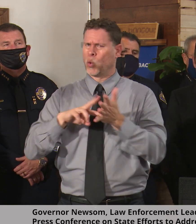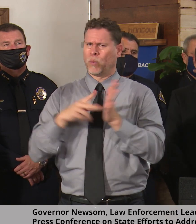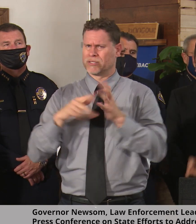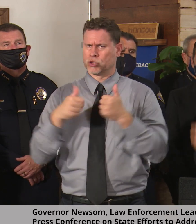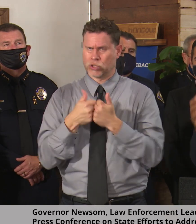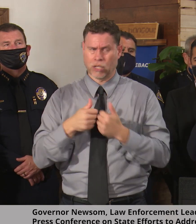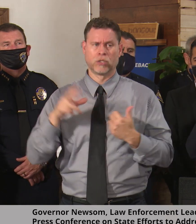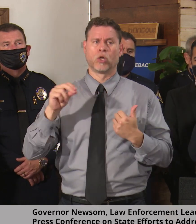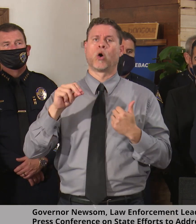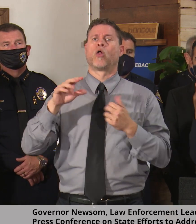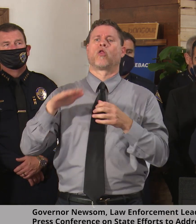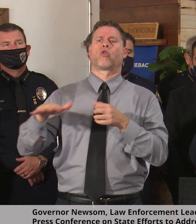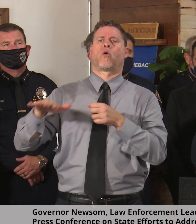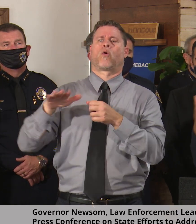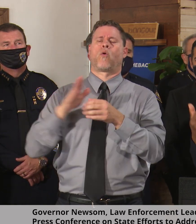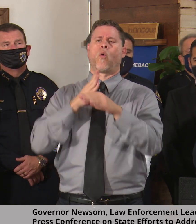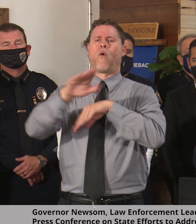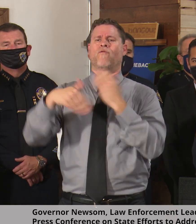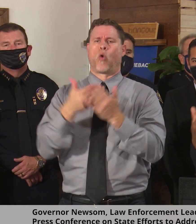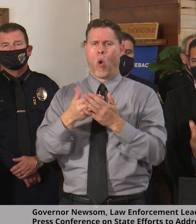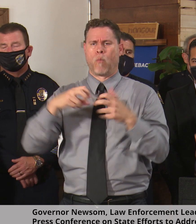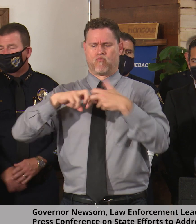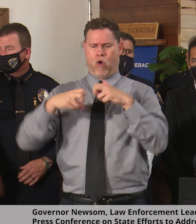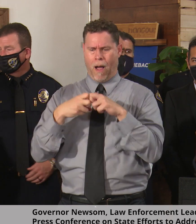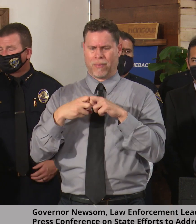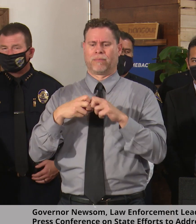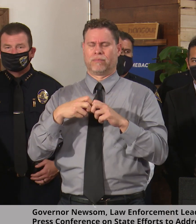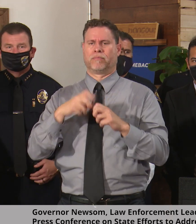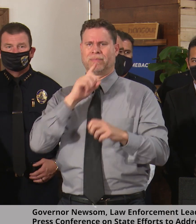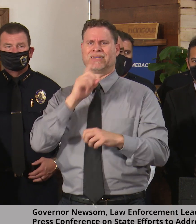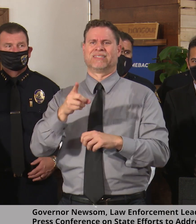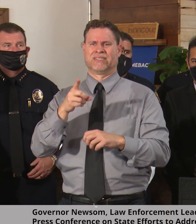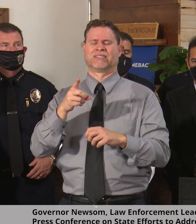You know the overall problem is a challenge. You know the brazenness of some of these crimes.